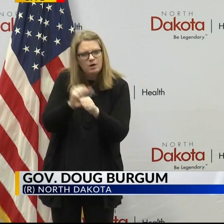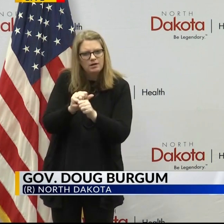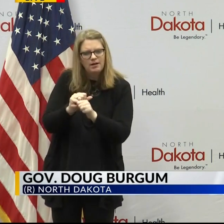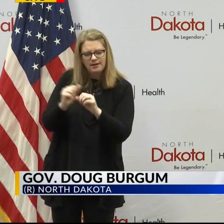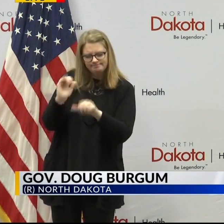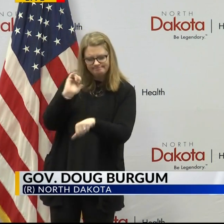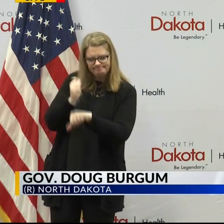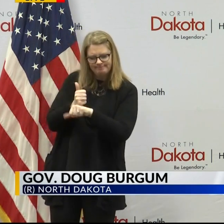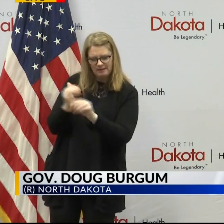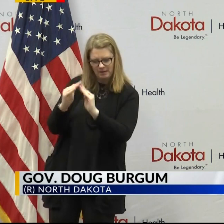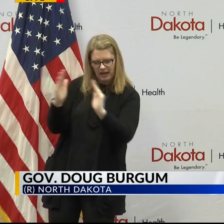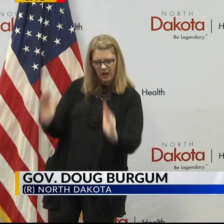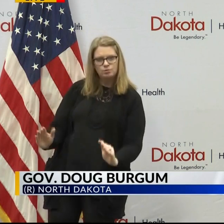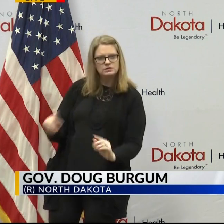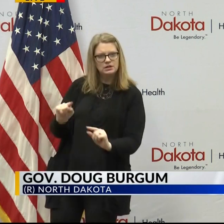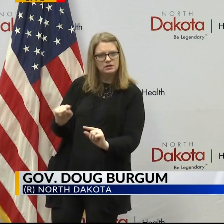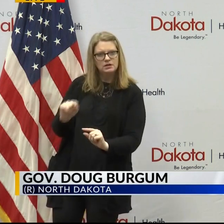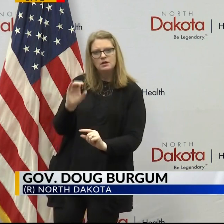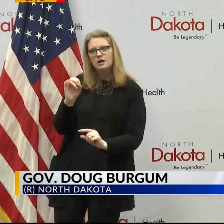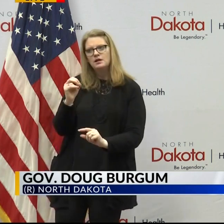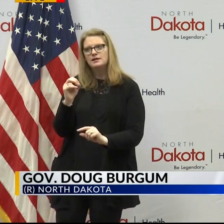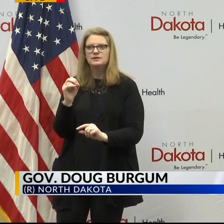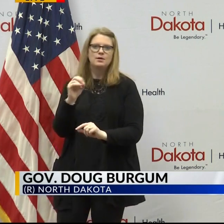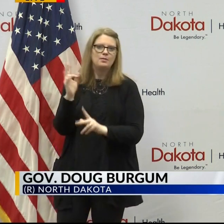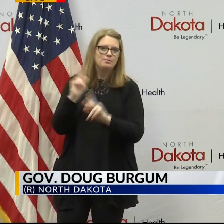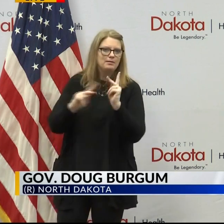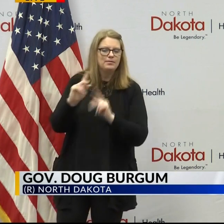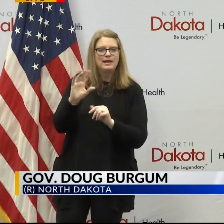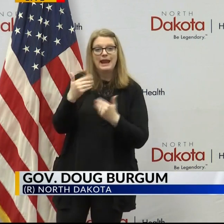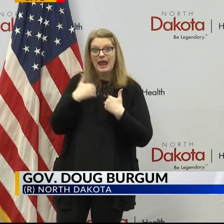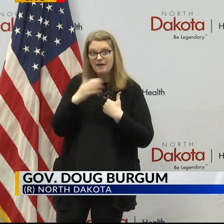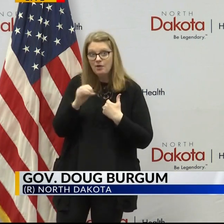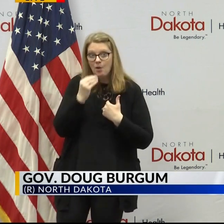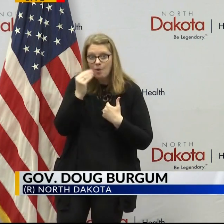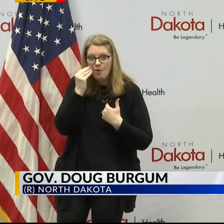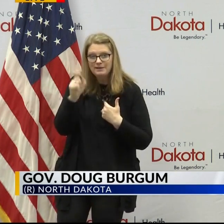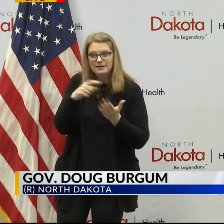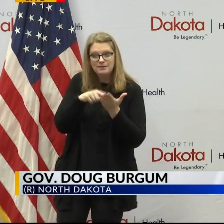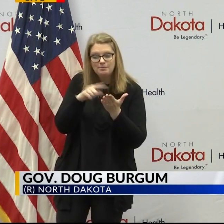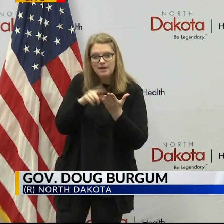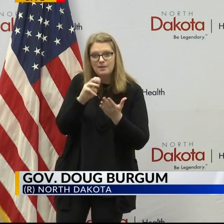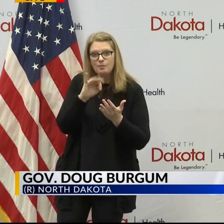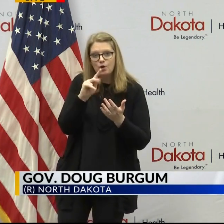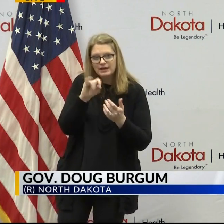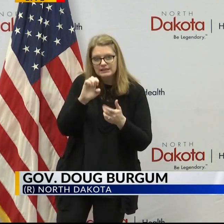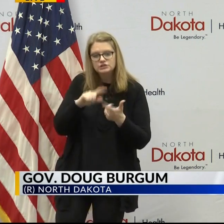WHEN THIS WHOLE ECONOMIC DOWNTURN, WE MADE SURE WE WERE WORKING ON HOUSING IN A COMPREHENSIVE WAY WHETHER IT'S